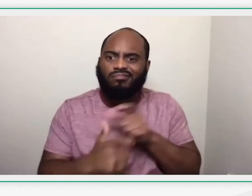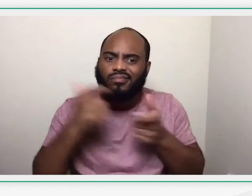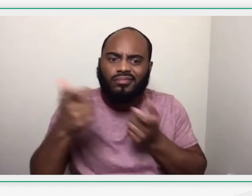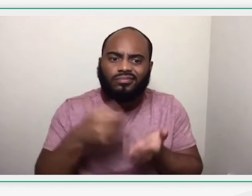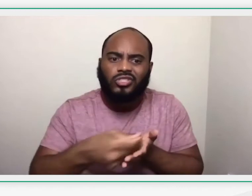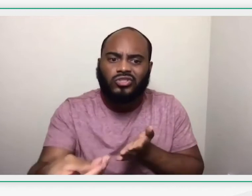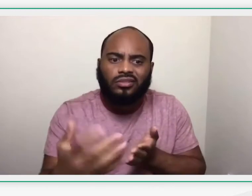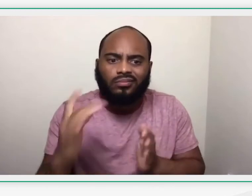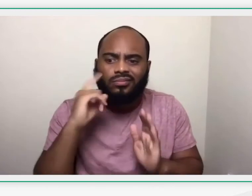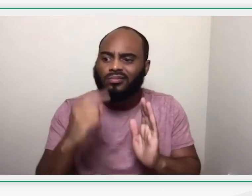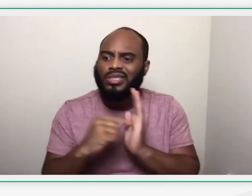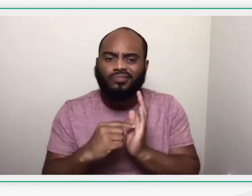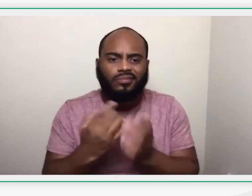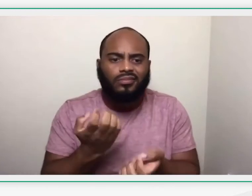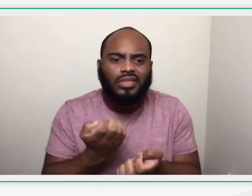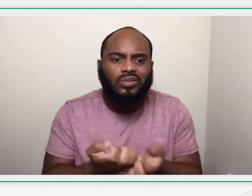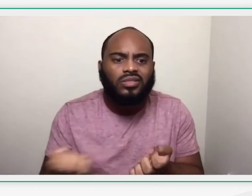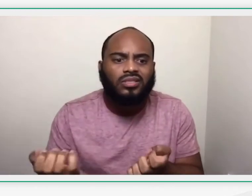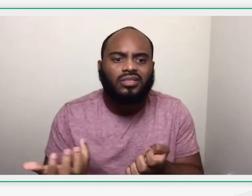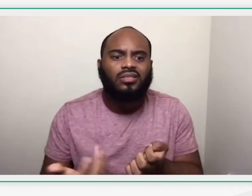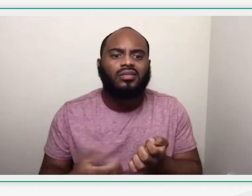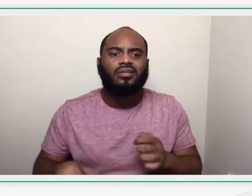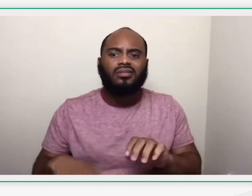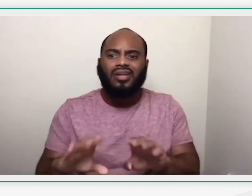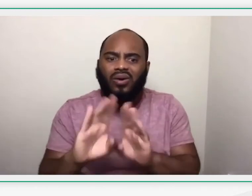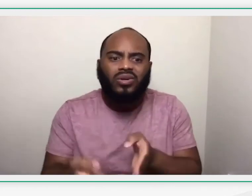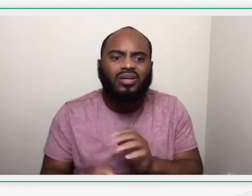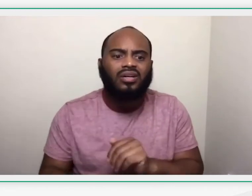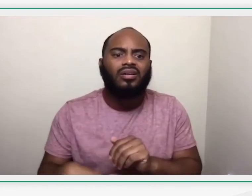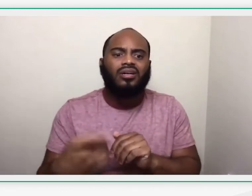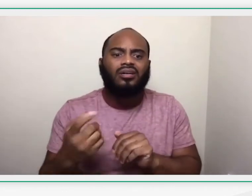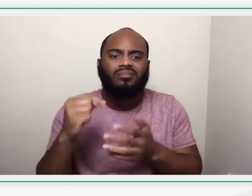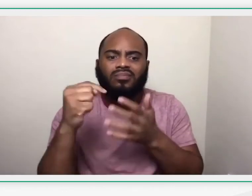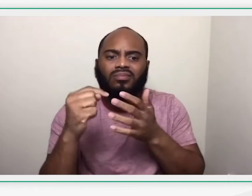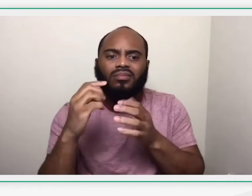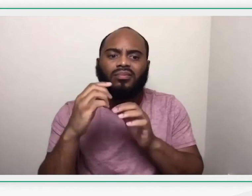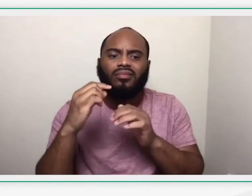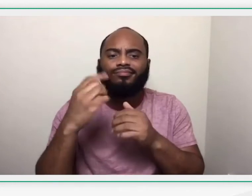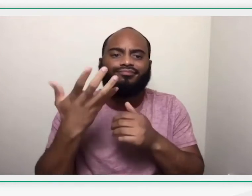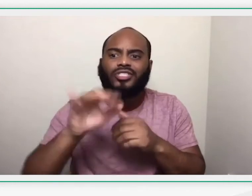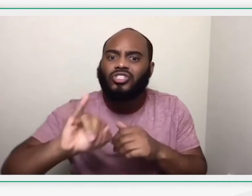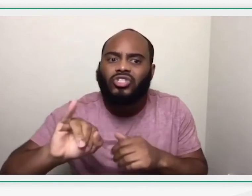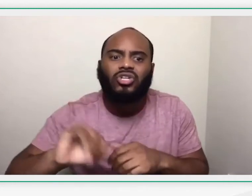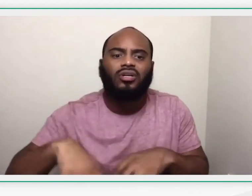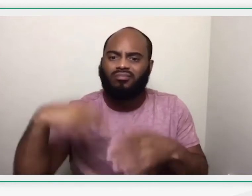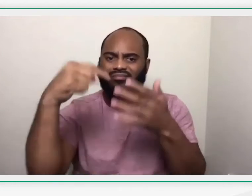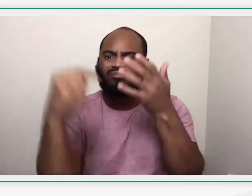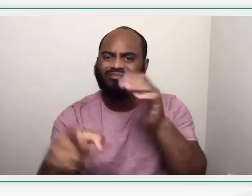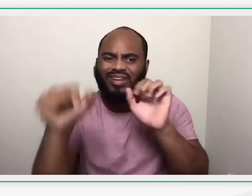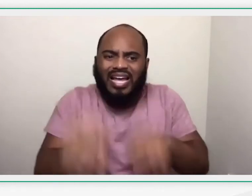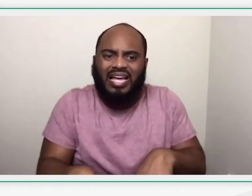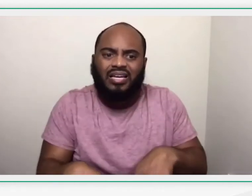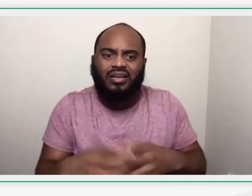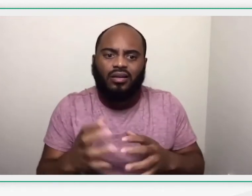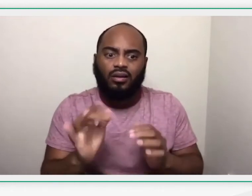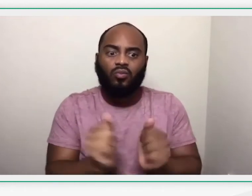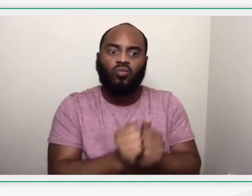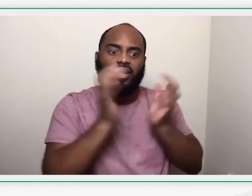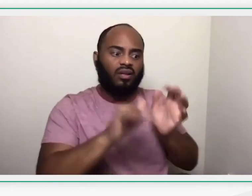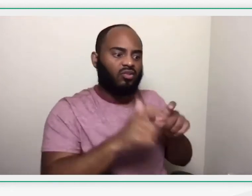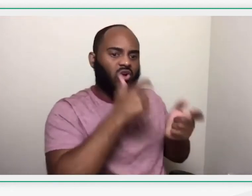So, with $10,000, you can make a large purchase. You can purchase equipment for your business. You can make a down payment for a house. You can buy insurance that you need.